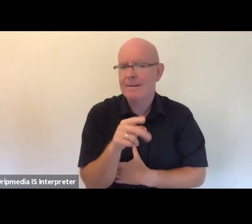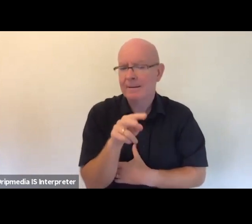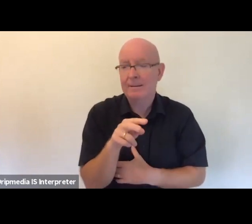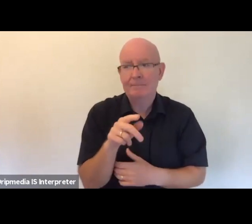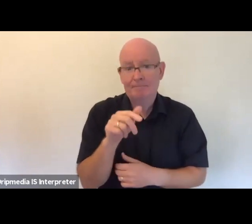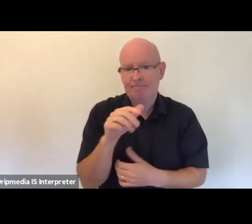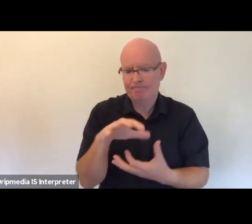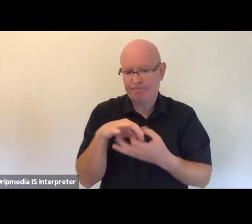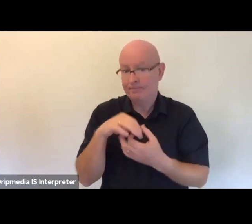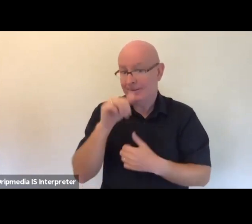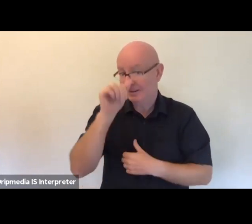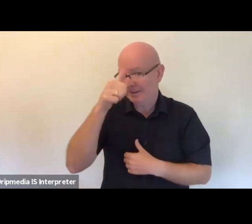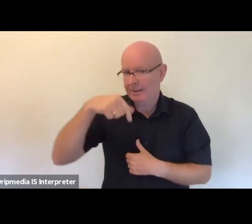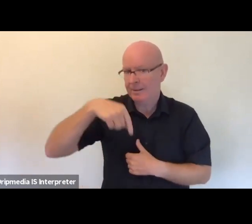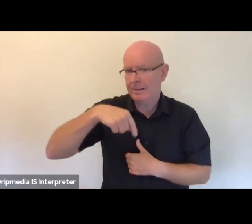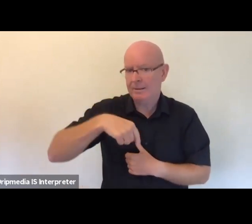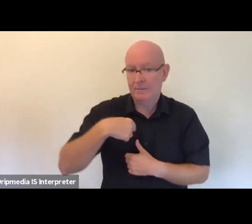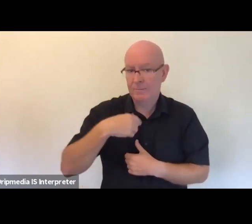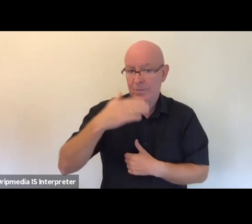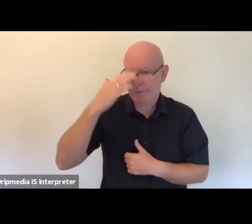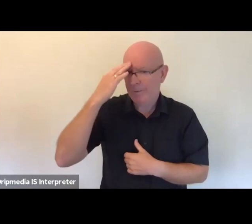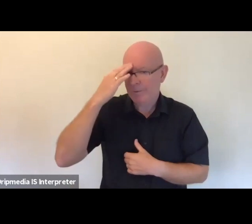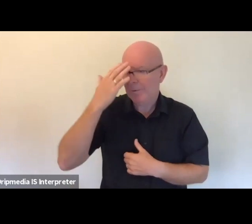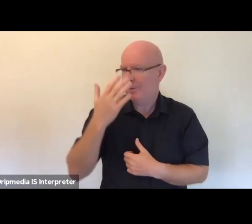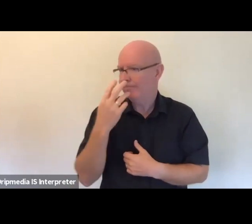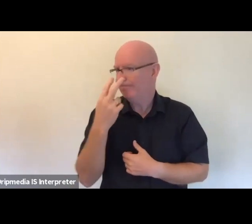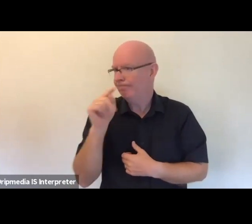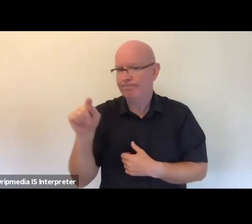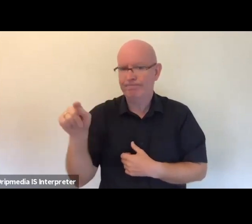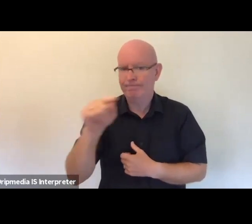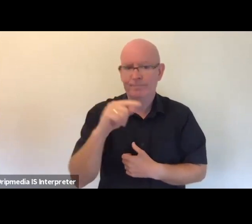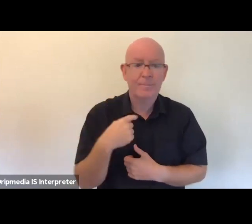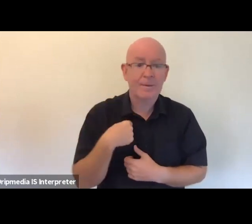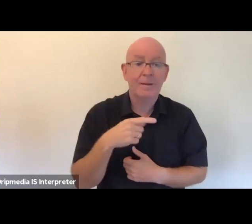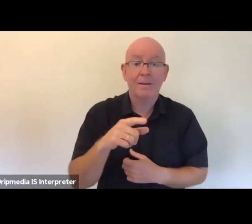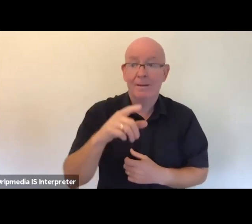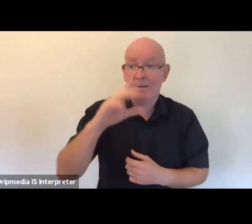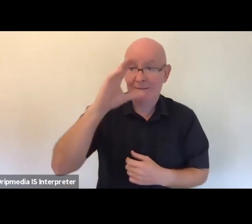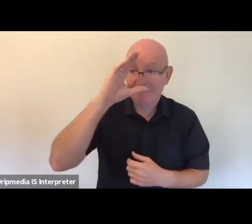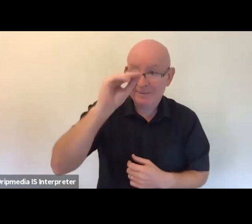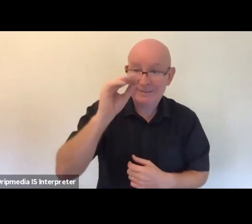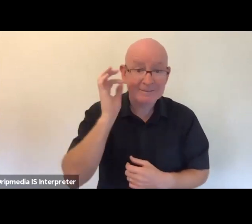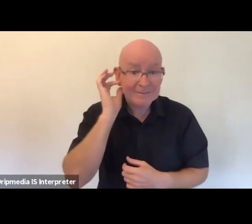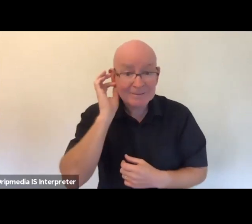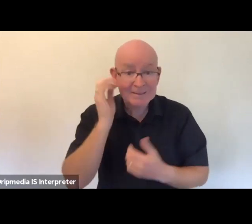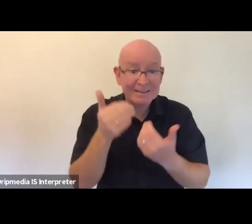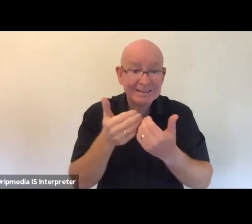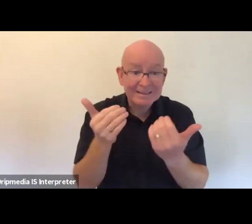Both within the women specific programme and as well as, it’s not available in the persons with disabilities specific programmes.